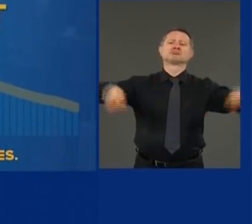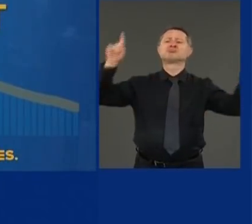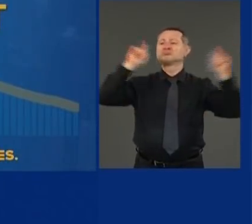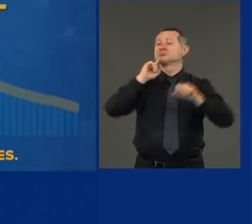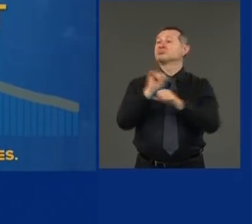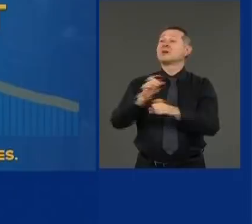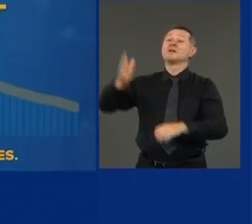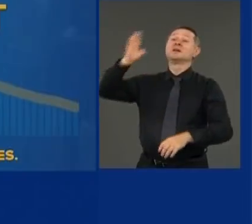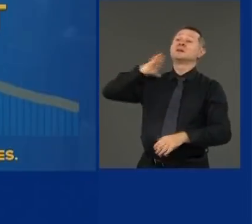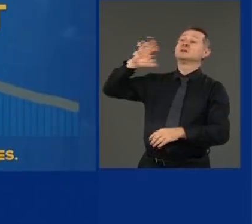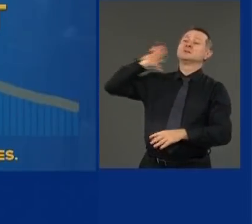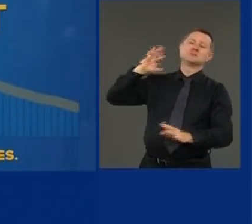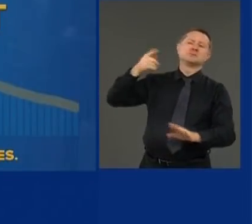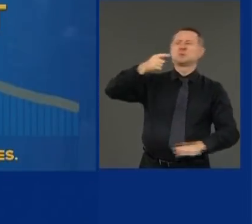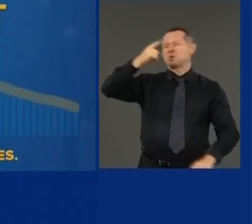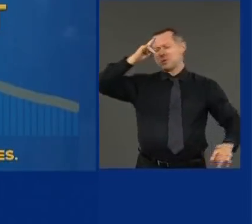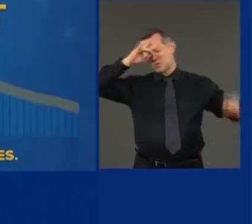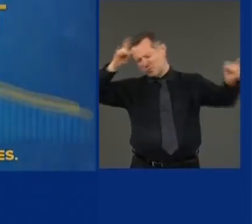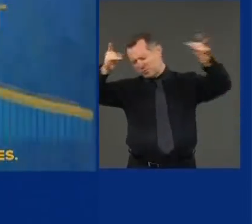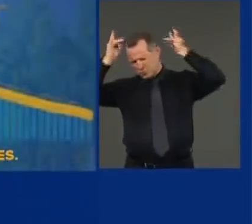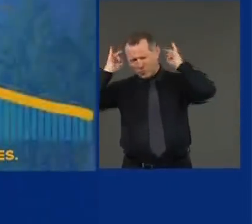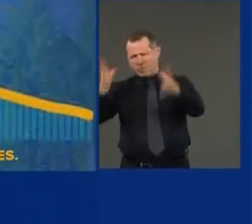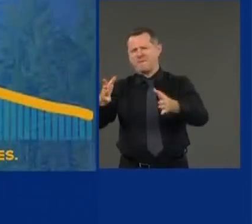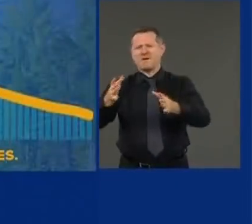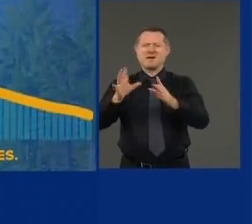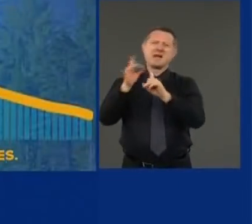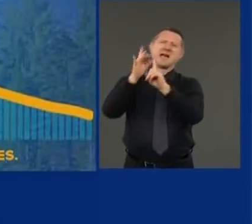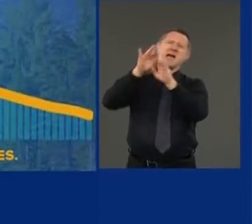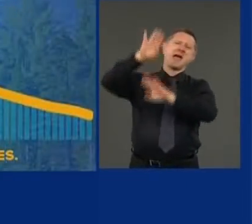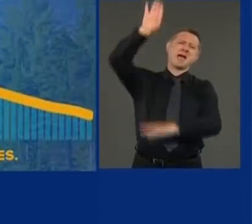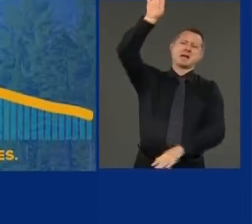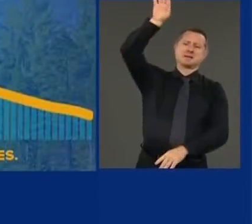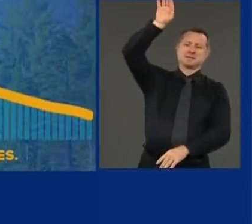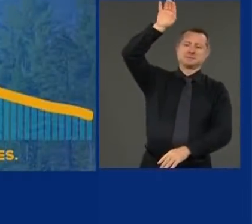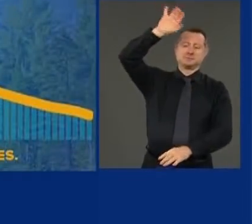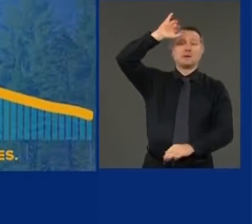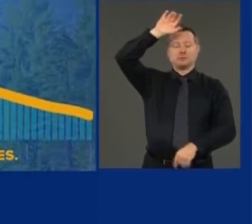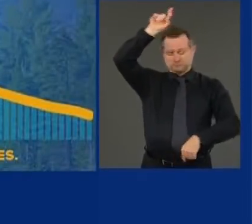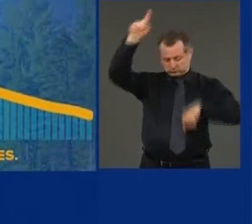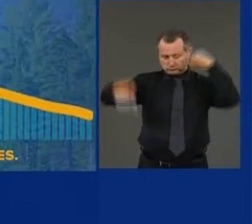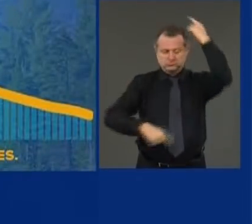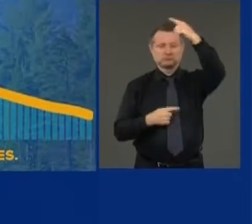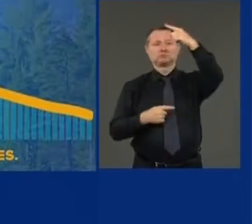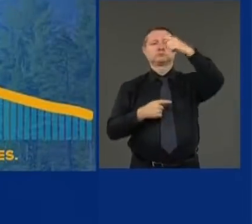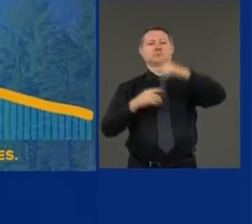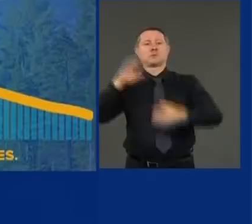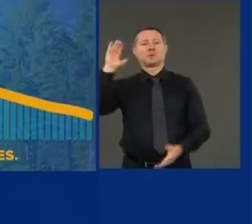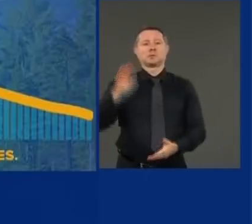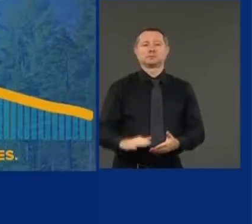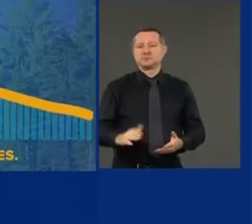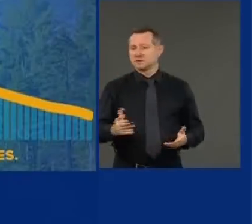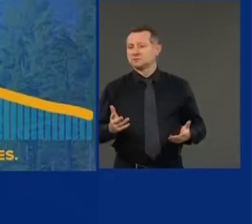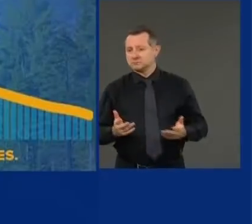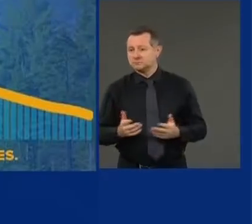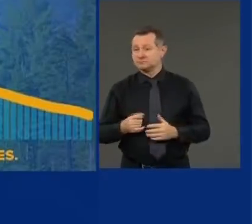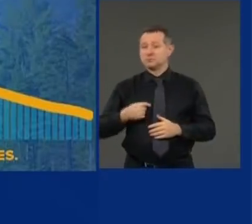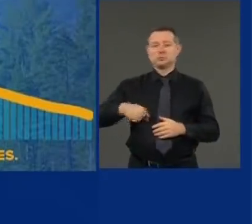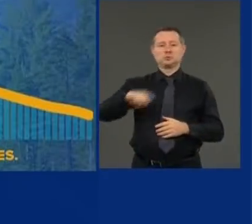PUBLIC. NEW YORKERS DID THE IMPOSSIBLE, WE WENT FROM THE WORST INFECTION RATE IN THE UNITED STATES TO THE